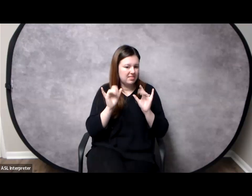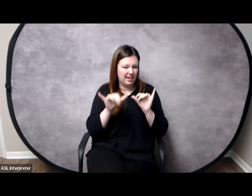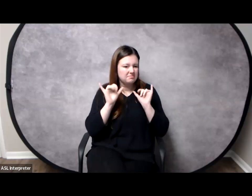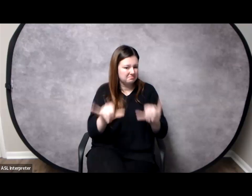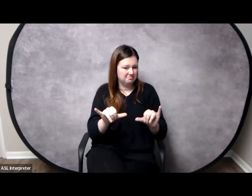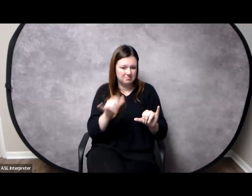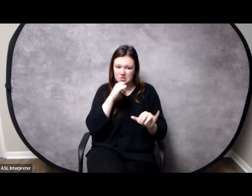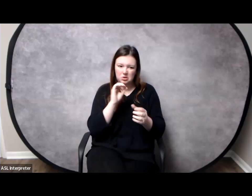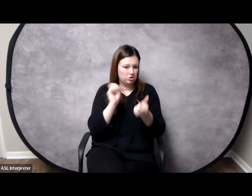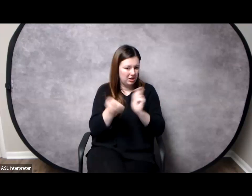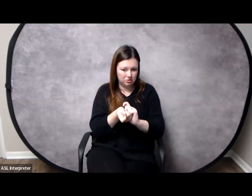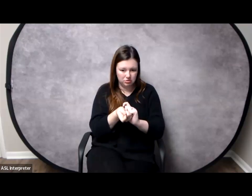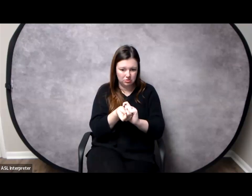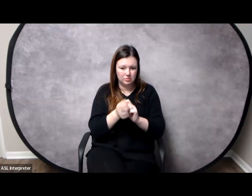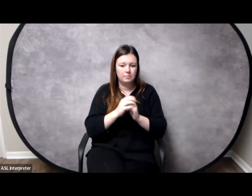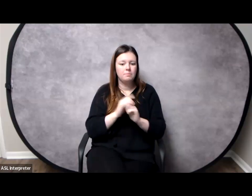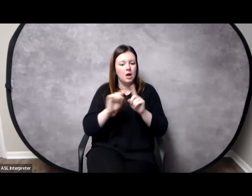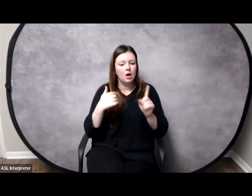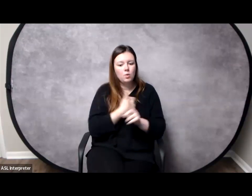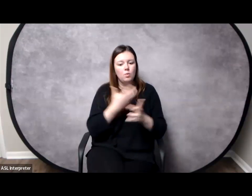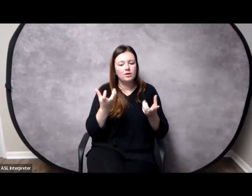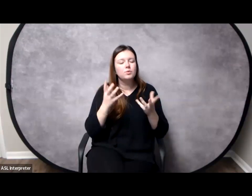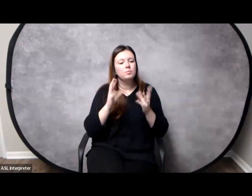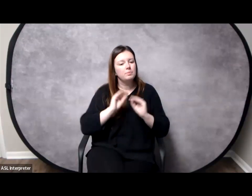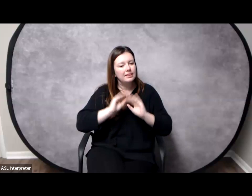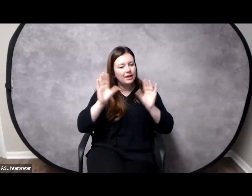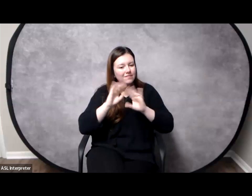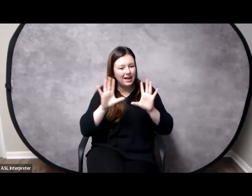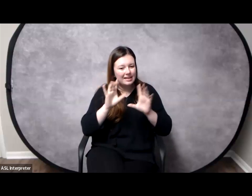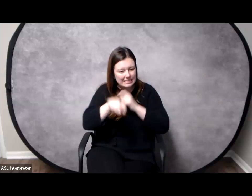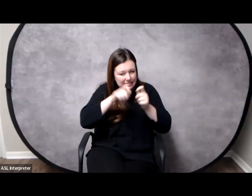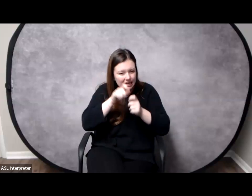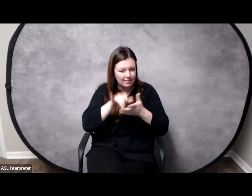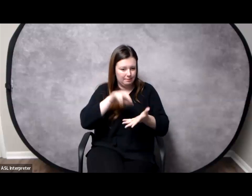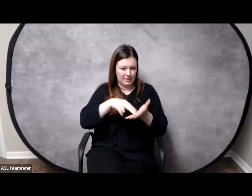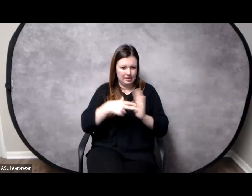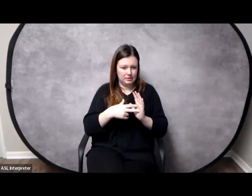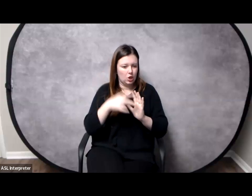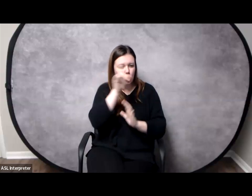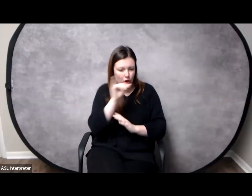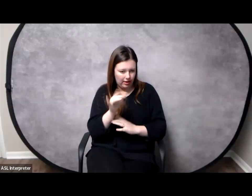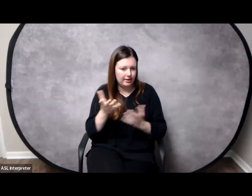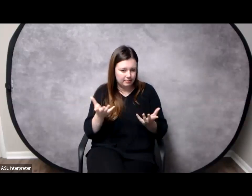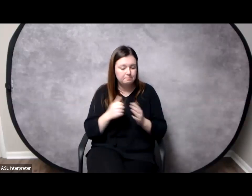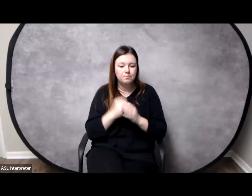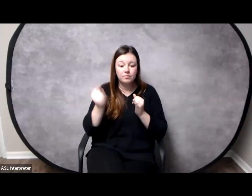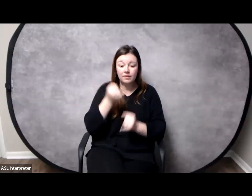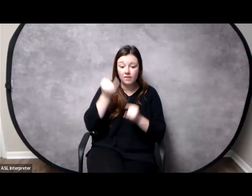And then finally, I wanted to turn to a category of key provisions that we're incorporating